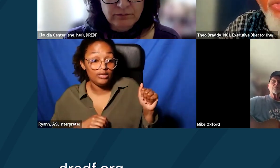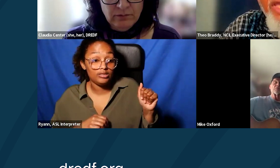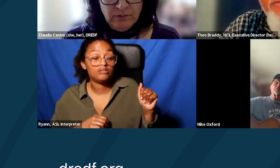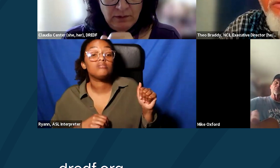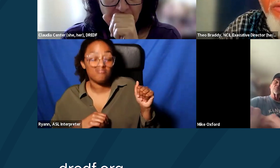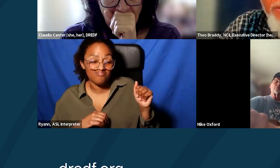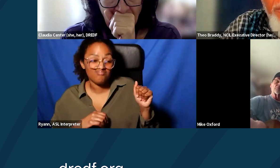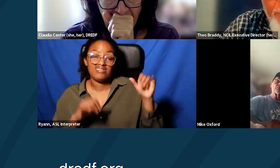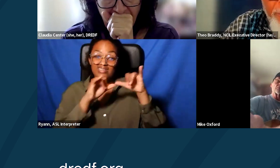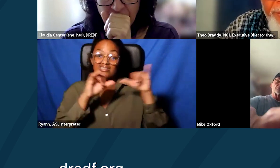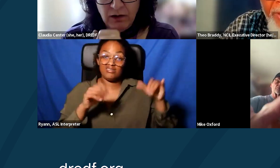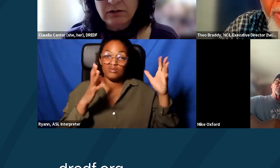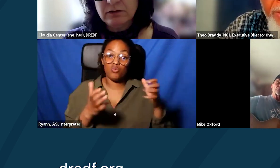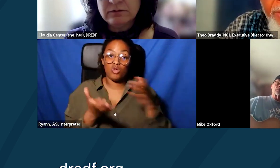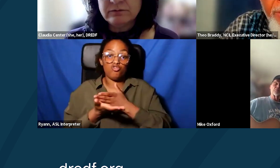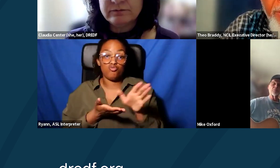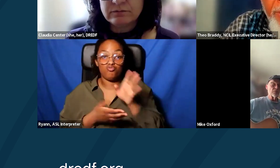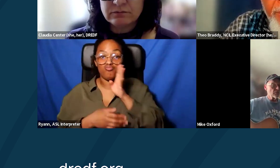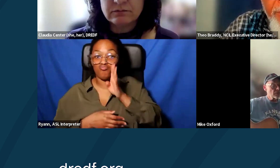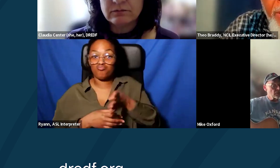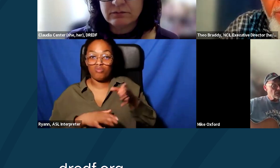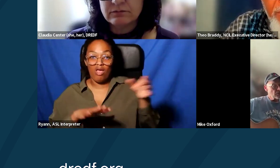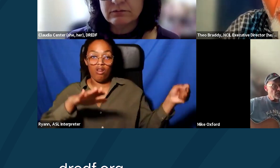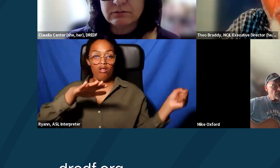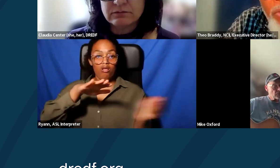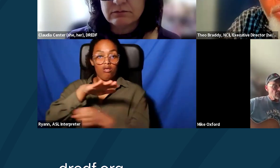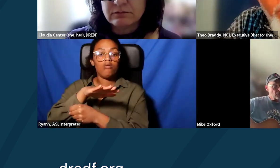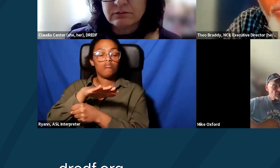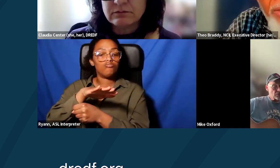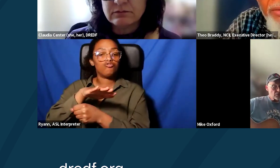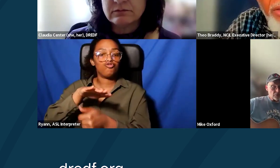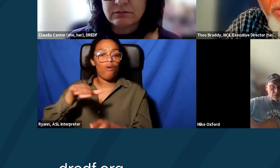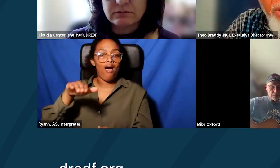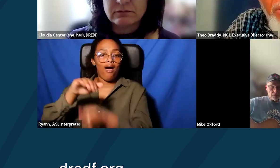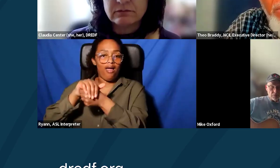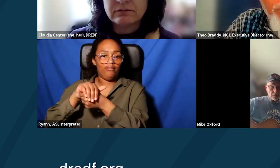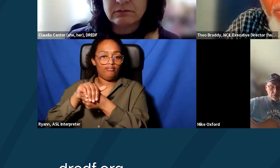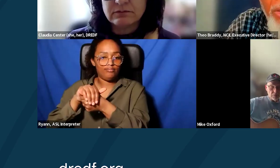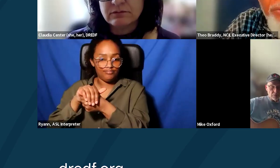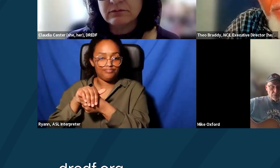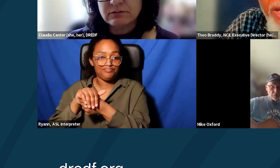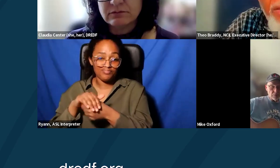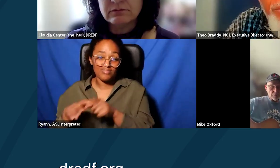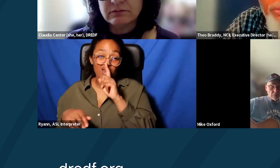But we have a society that almost goes back to the ugly laws, where it was not ‑‑ where it